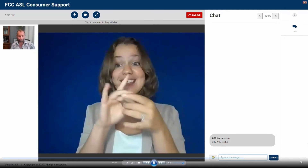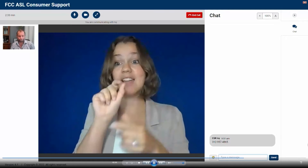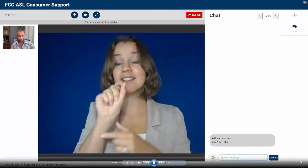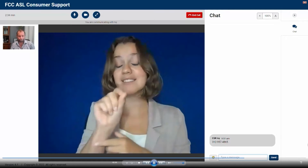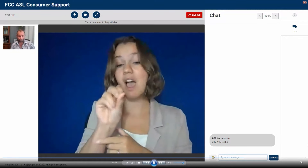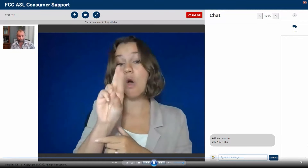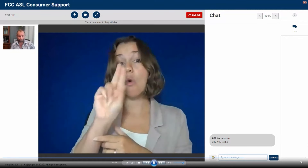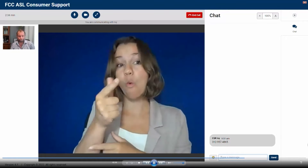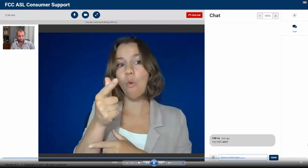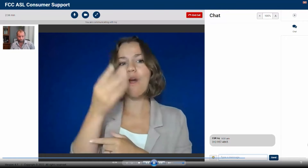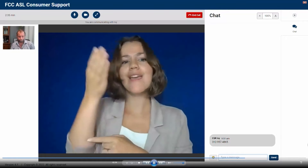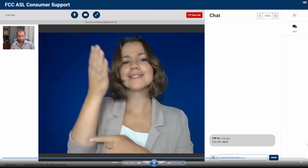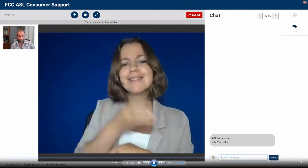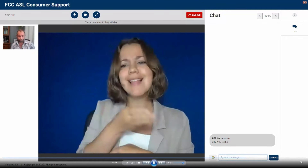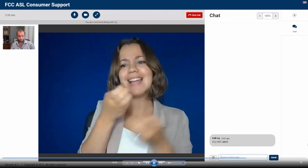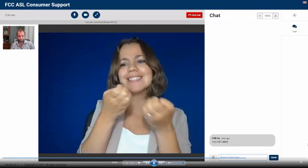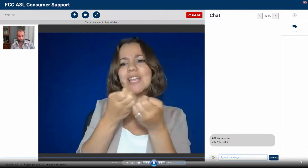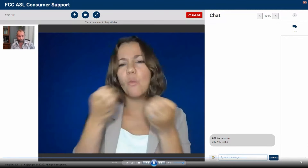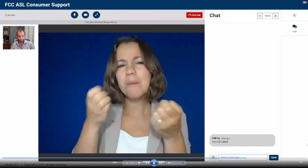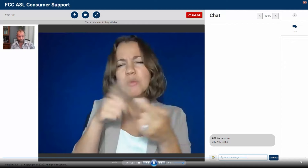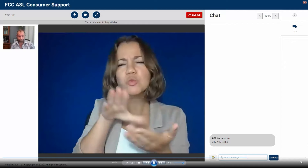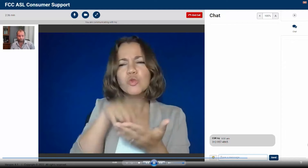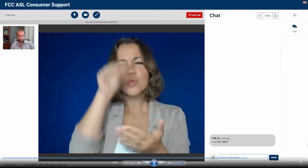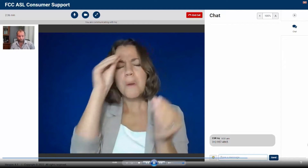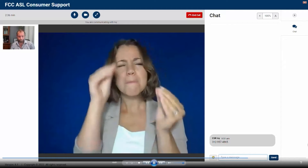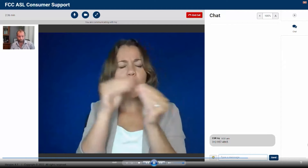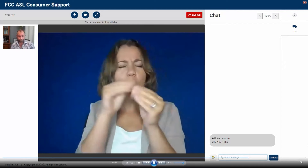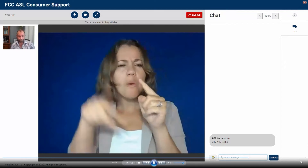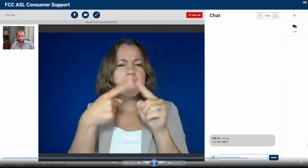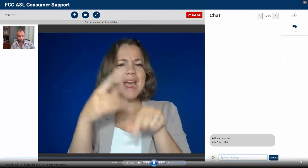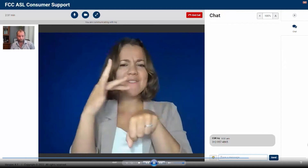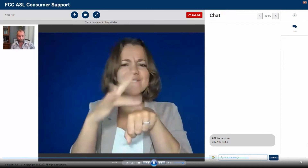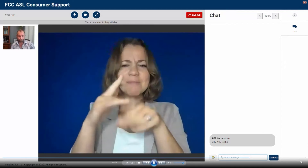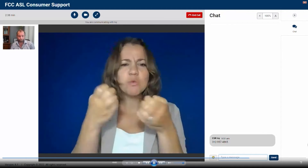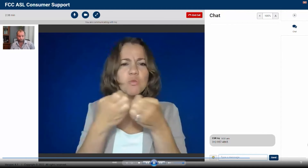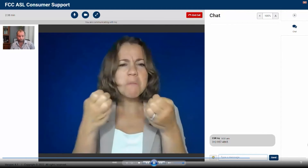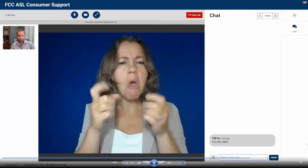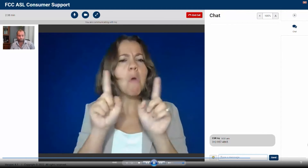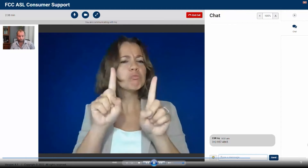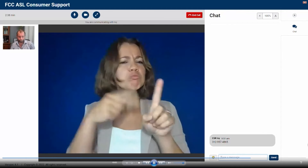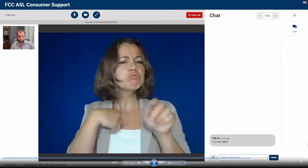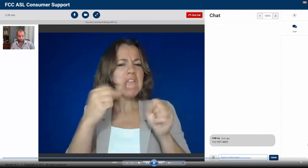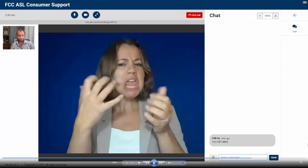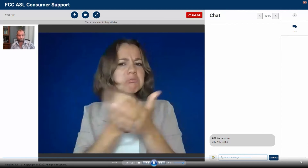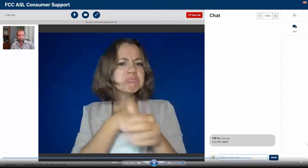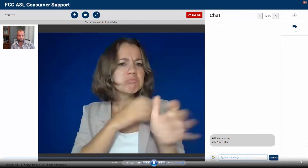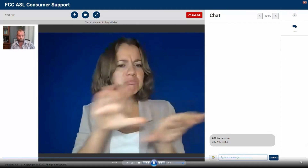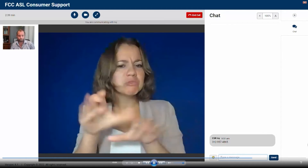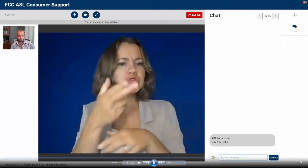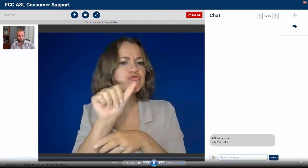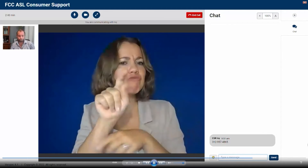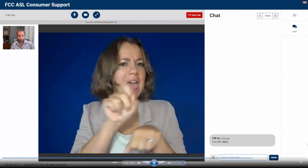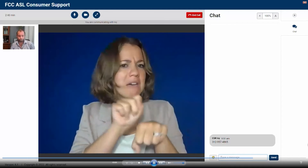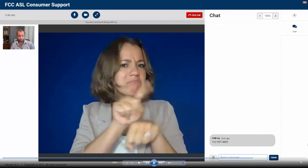SIGNALERS. ACCESSORIES. AND SOFTWARE.